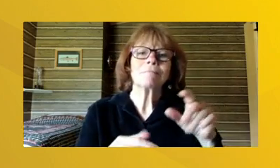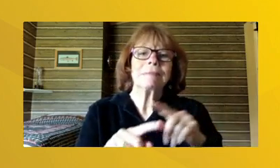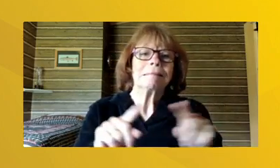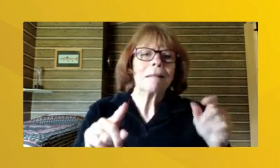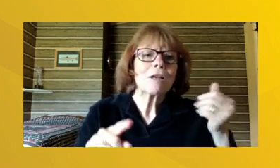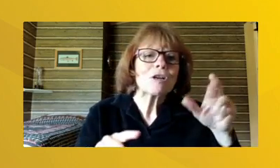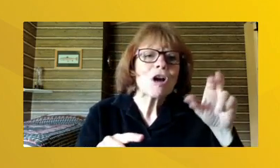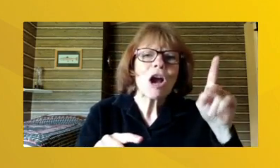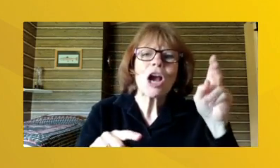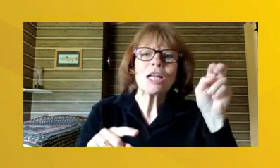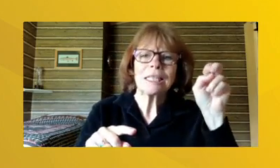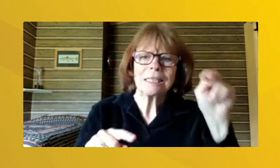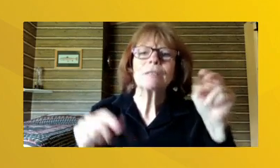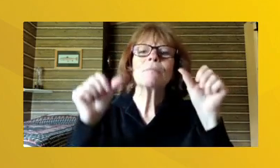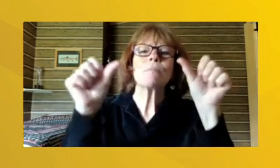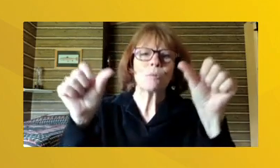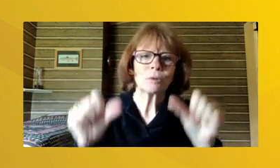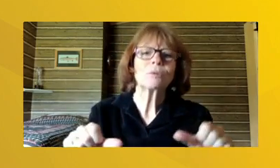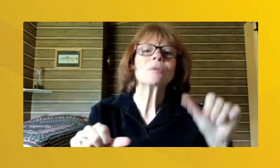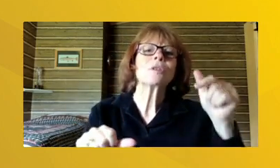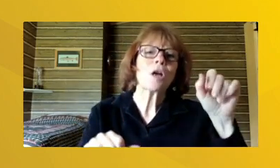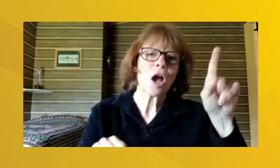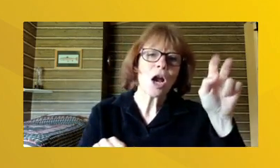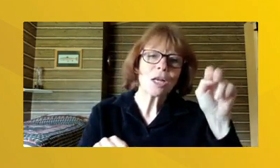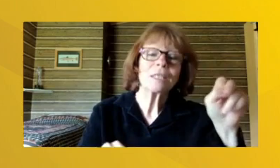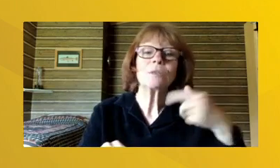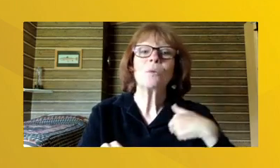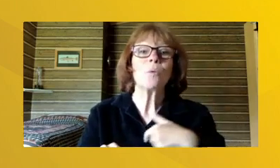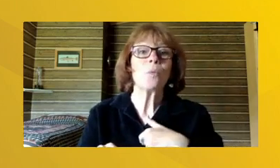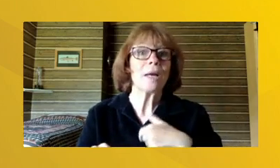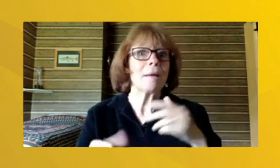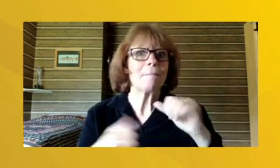So what makes these resources unique is that they are designed with the Head Start community